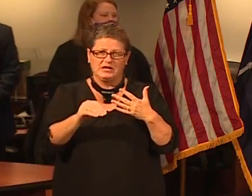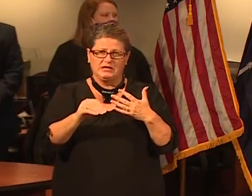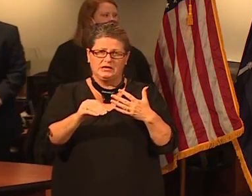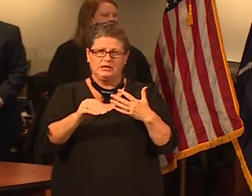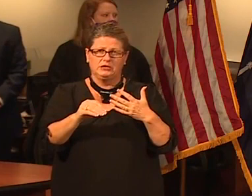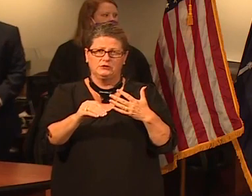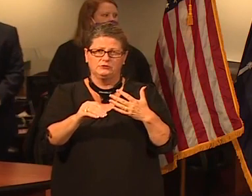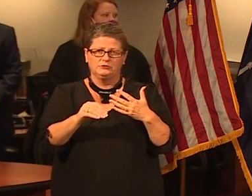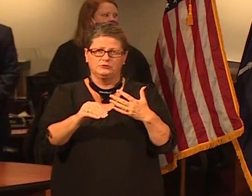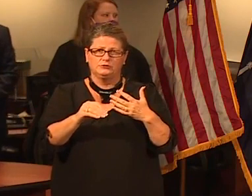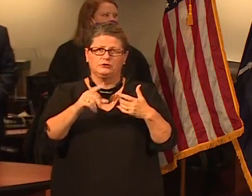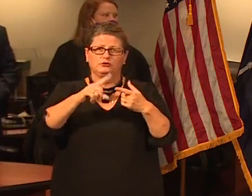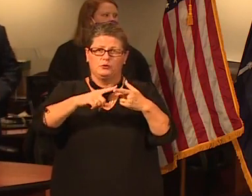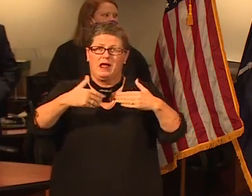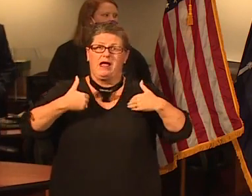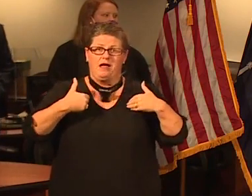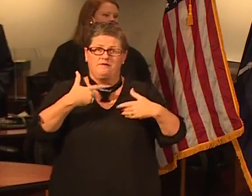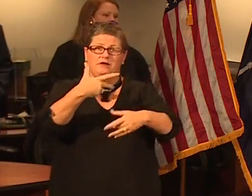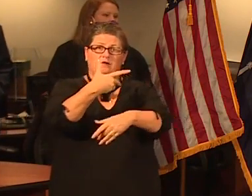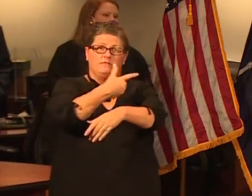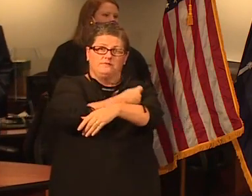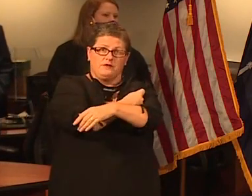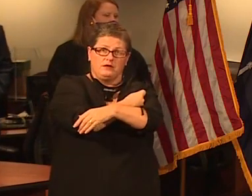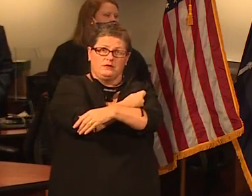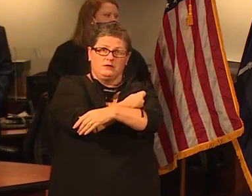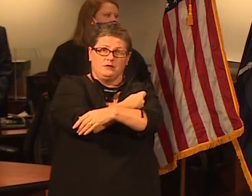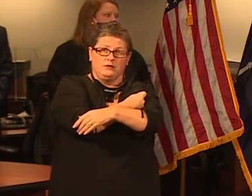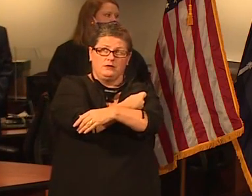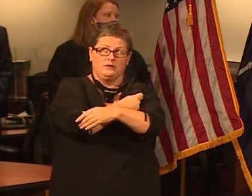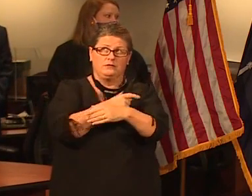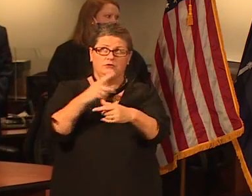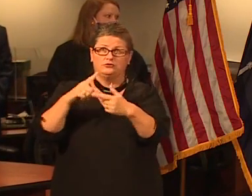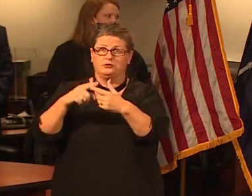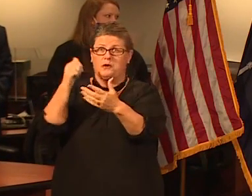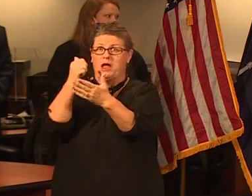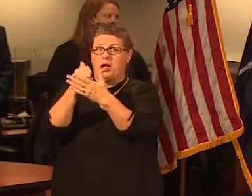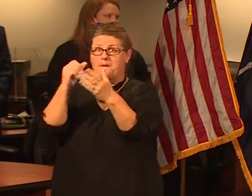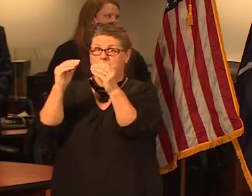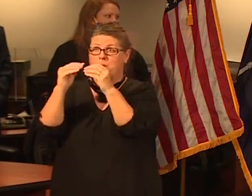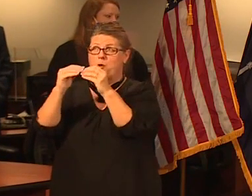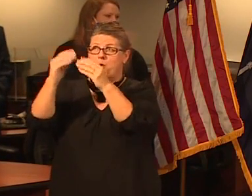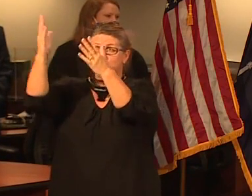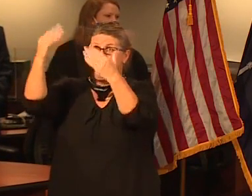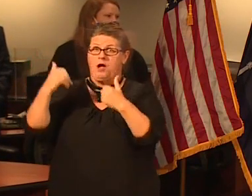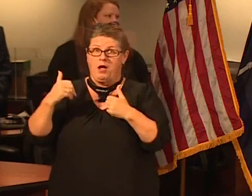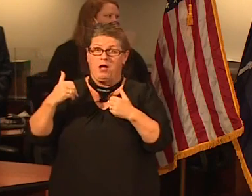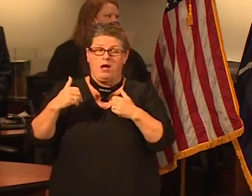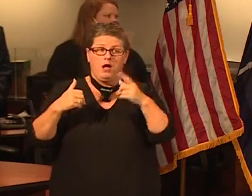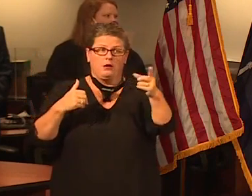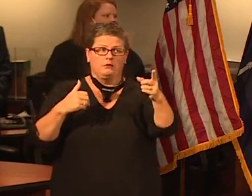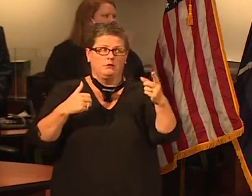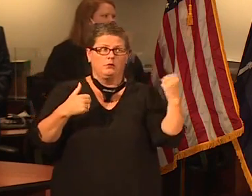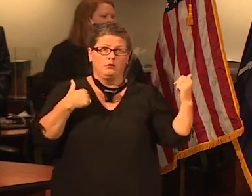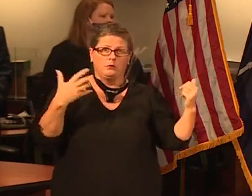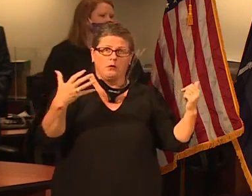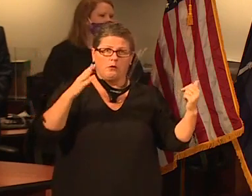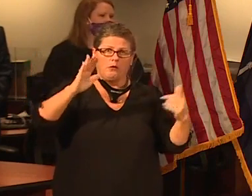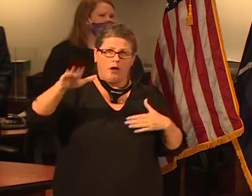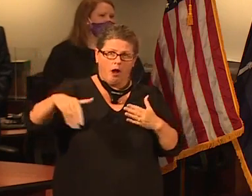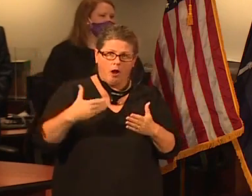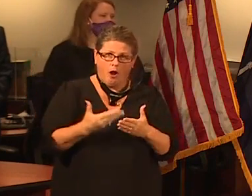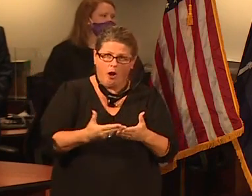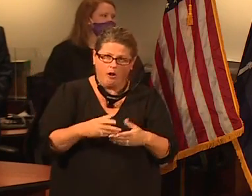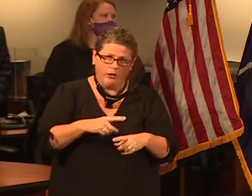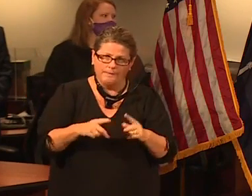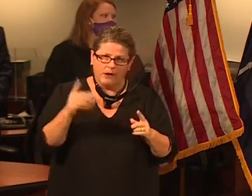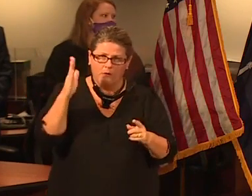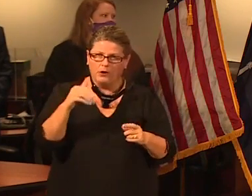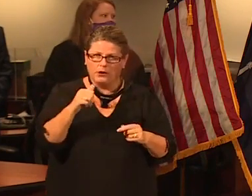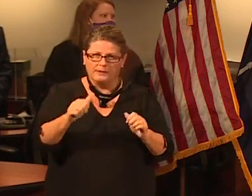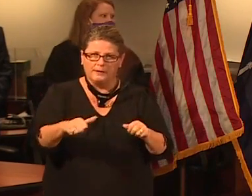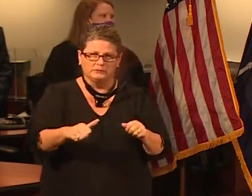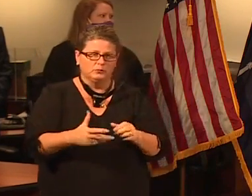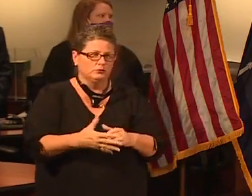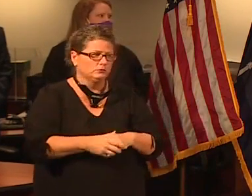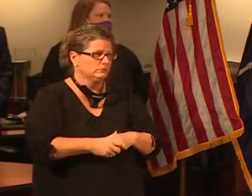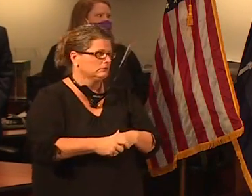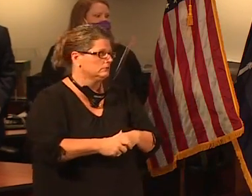THERE IS A PARTICULAR PERCENTAGE OF SOUTH CAROLINIANS YOU WOULD WANT TO SEE COVERED BY THE VACCINE THAT WOULD HELP BRING THAT WOULD SOLVE?